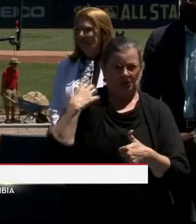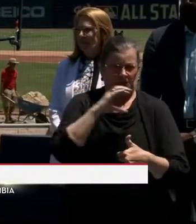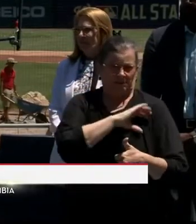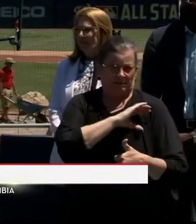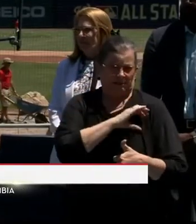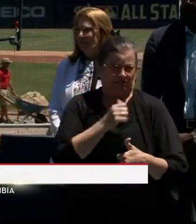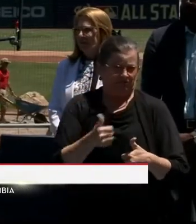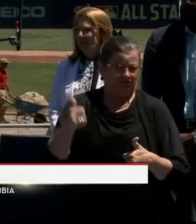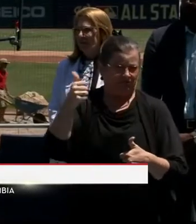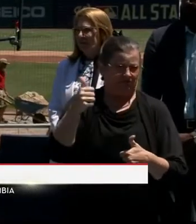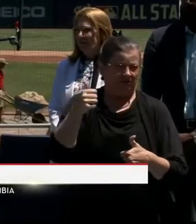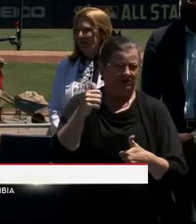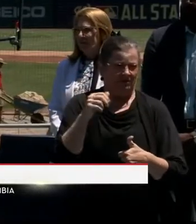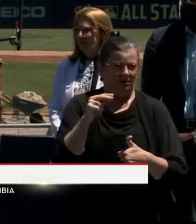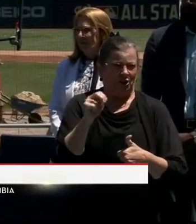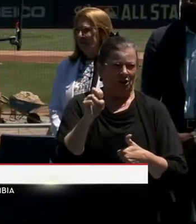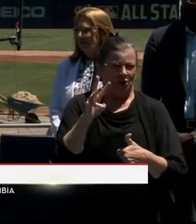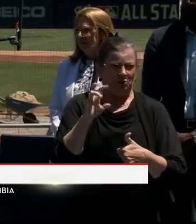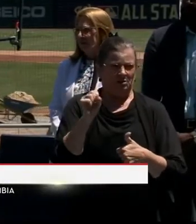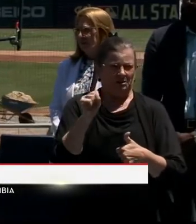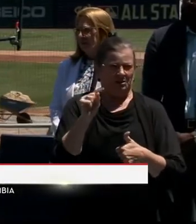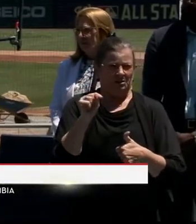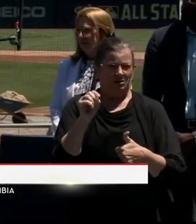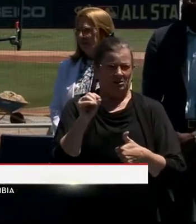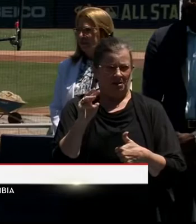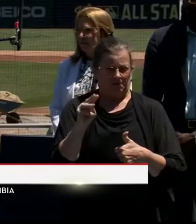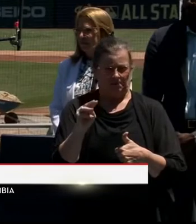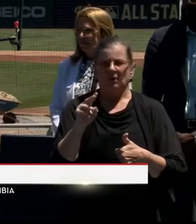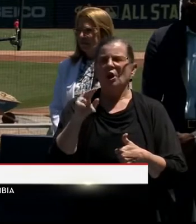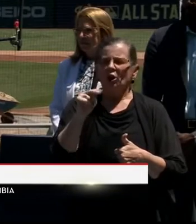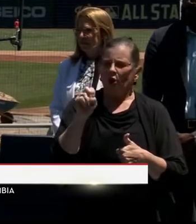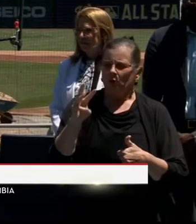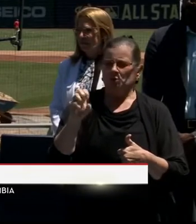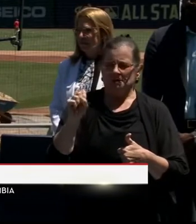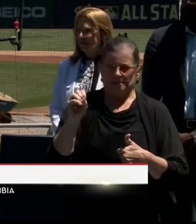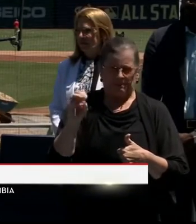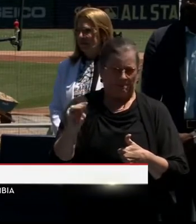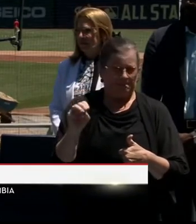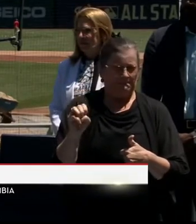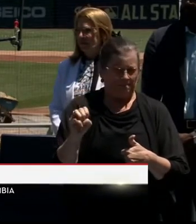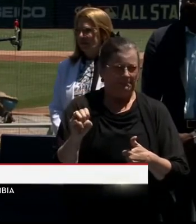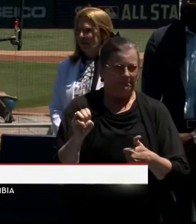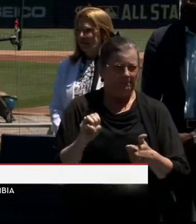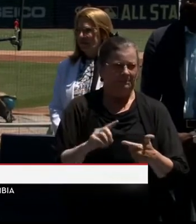PETER NEWSHAM, THE DIRECTOR OF THE D.C. DEPARTMENT OF TRANSPORTATION, JEFF MAROOTIAN,